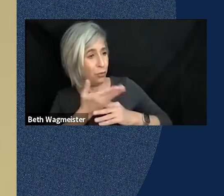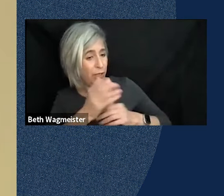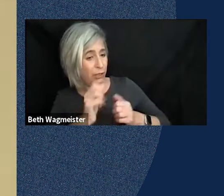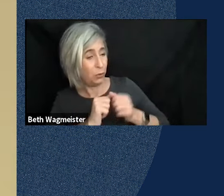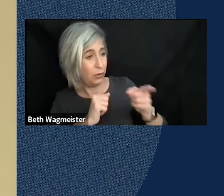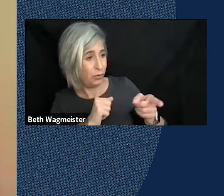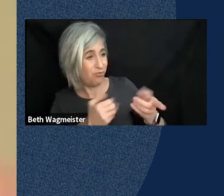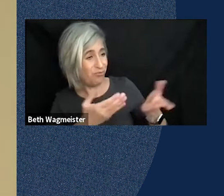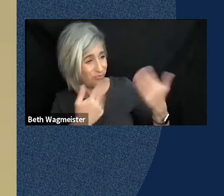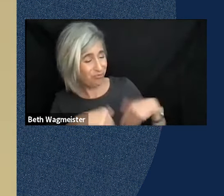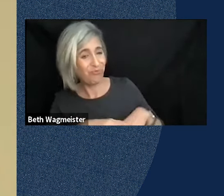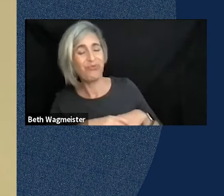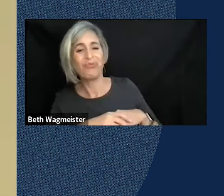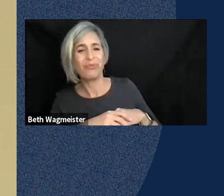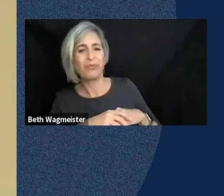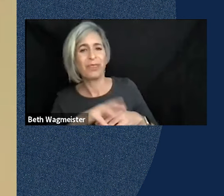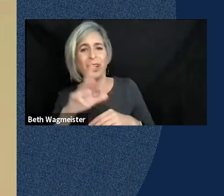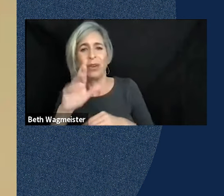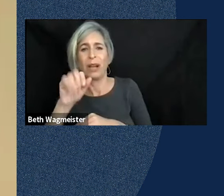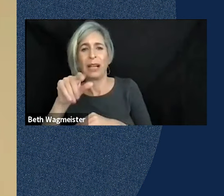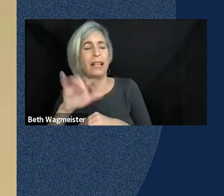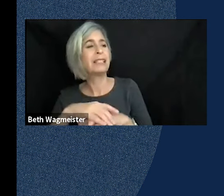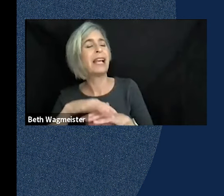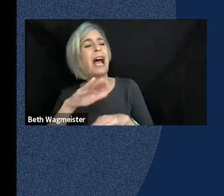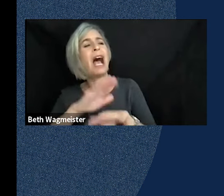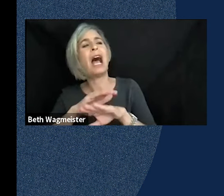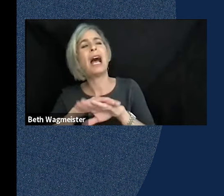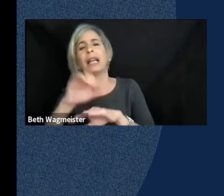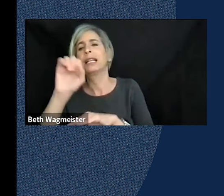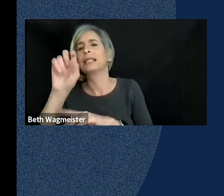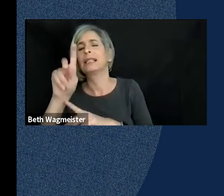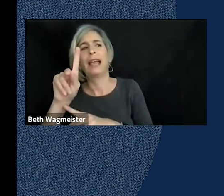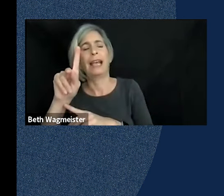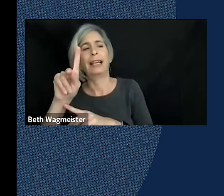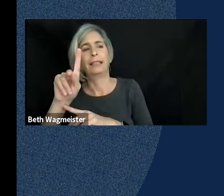Raquel's on the Stark Slack. So thank you so much. I appreciate it.